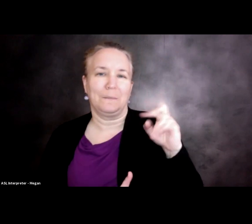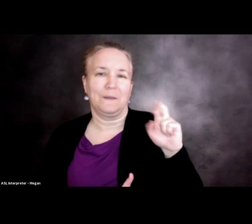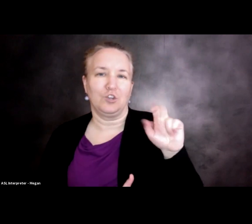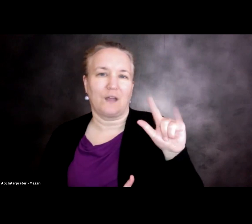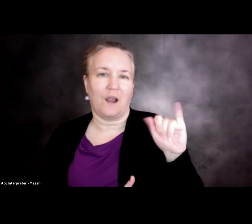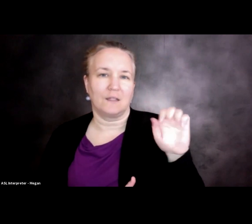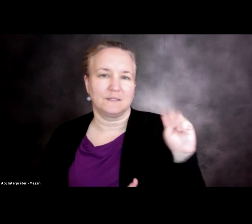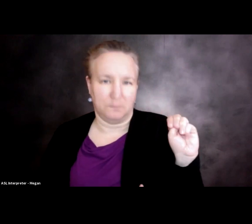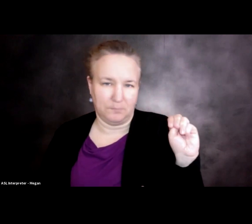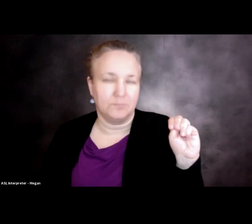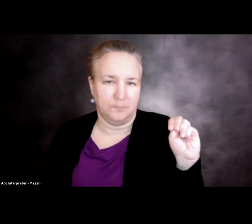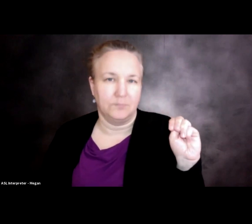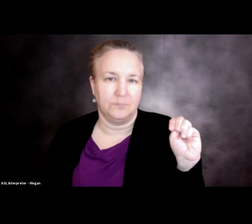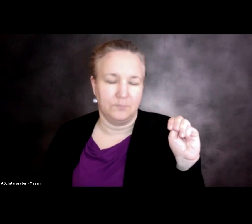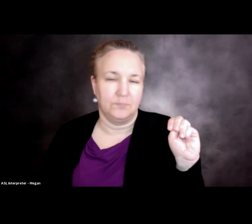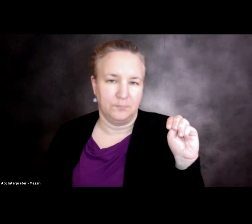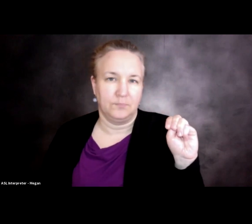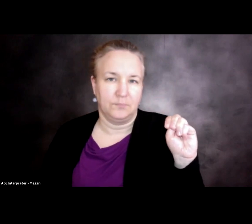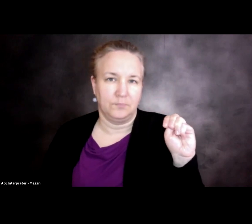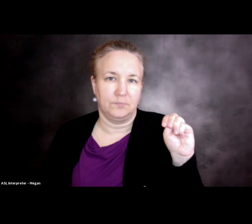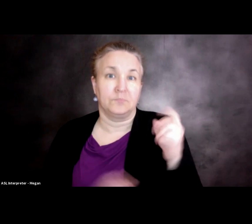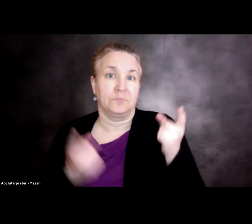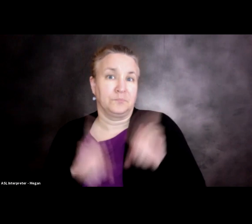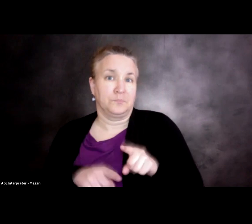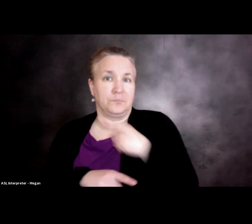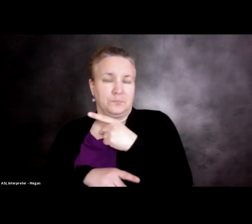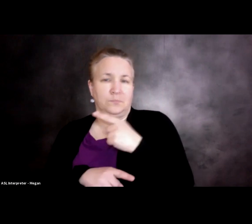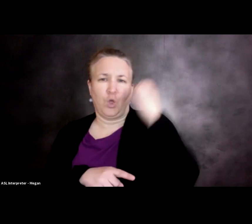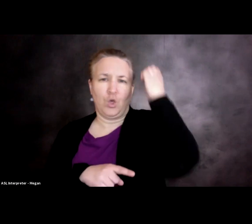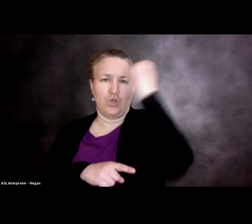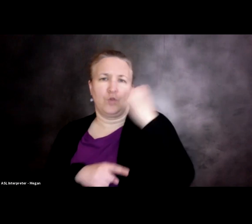saw the extension of European imperial power